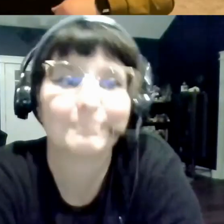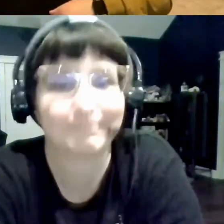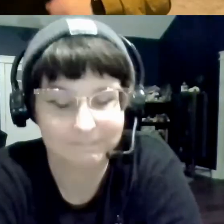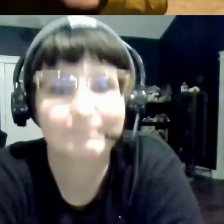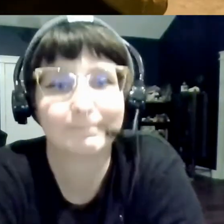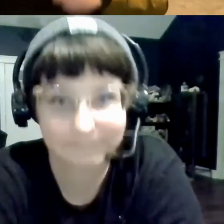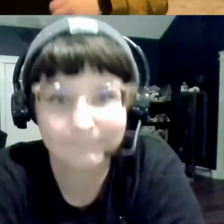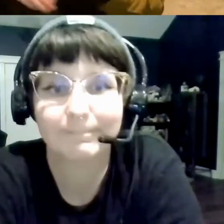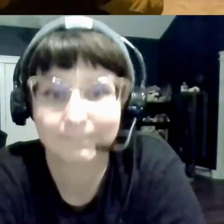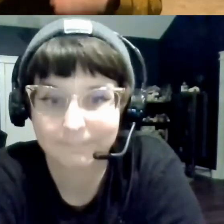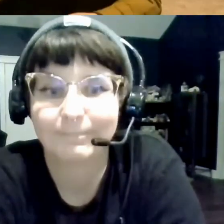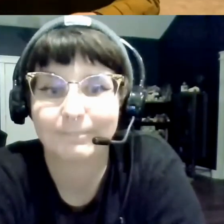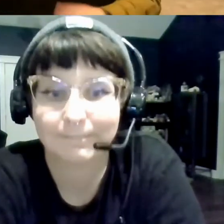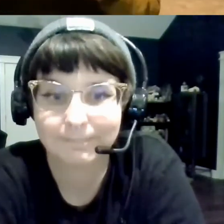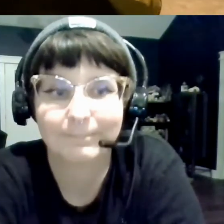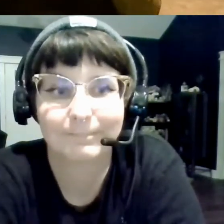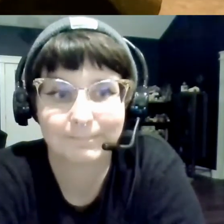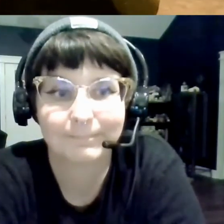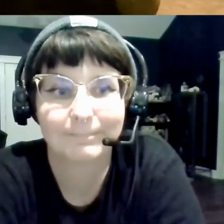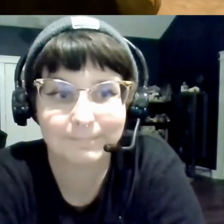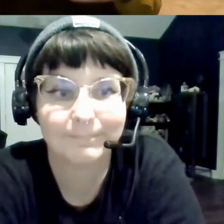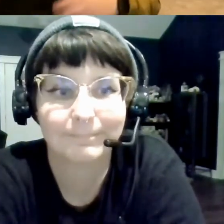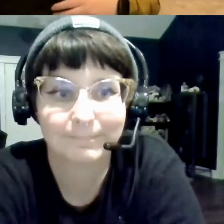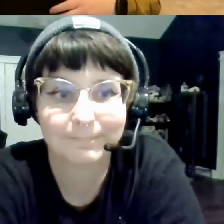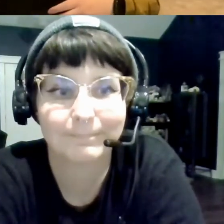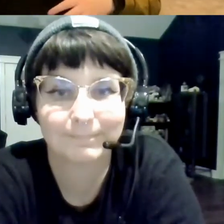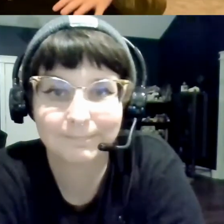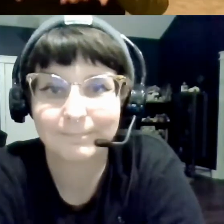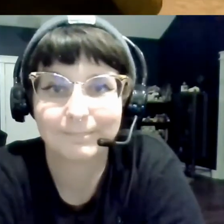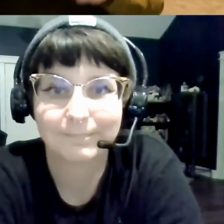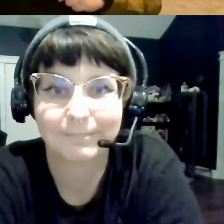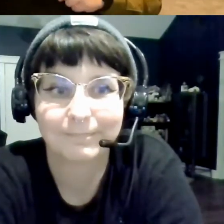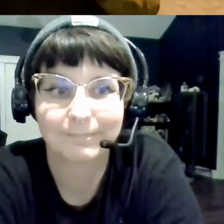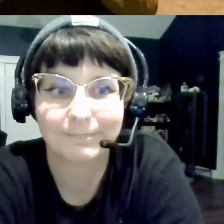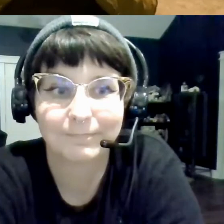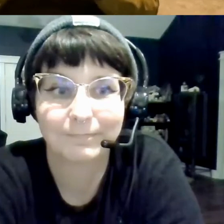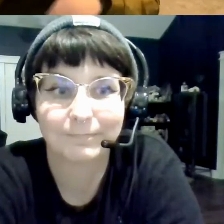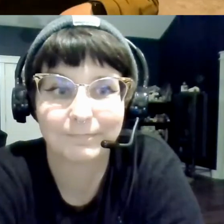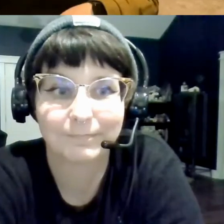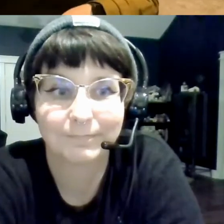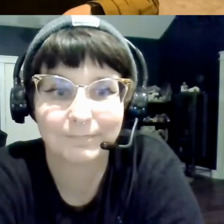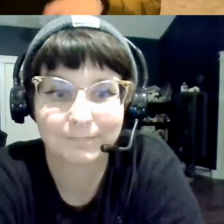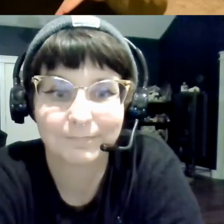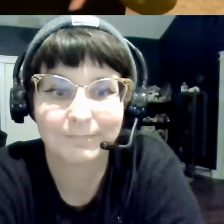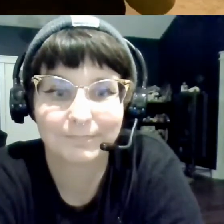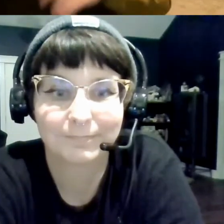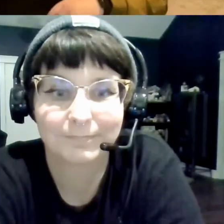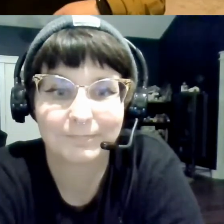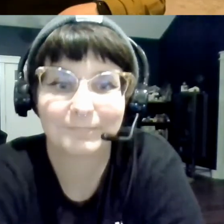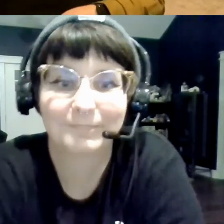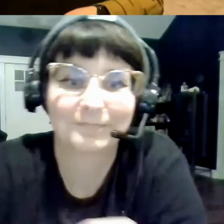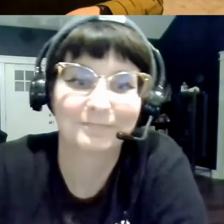So thank you for being here for session number two, and I think we're gonna record something else on the fly,